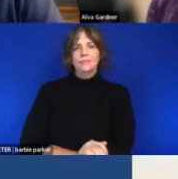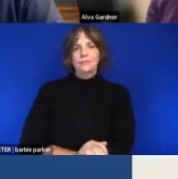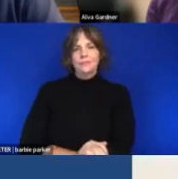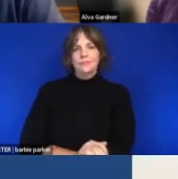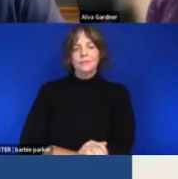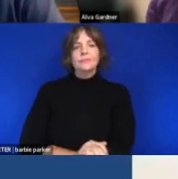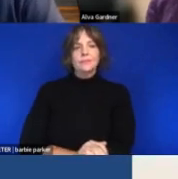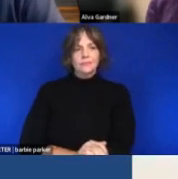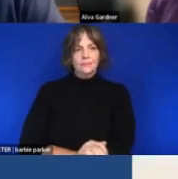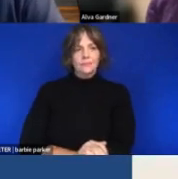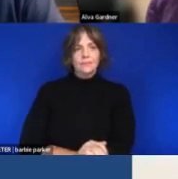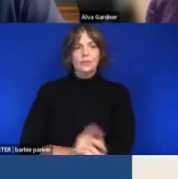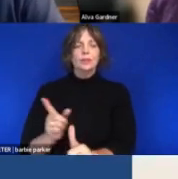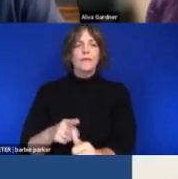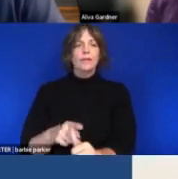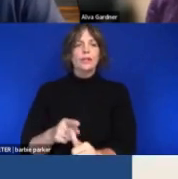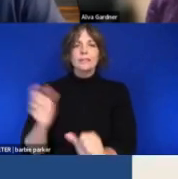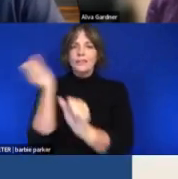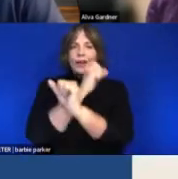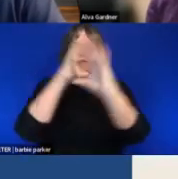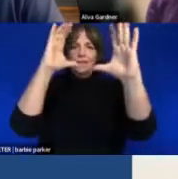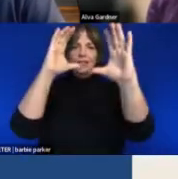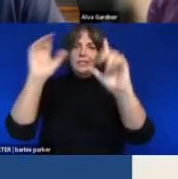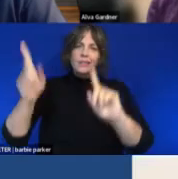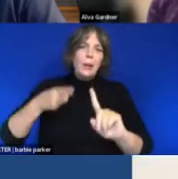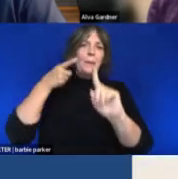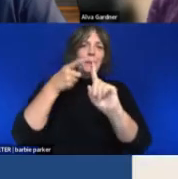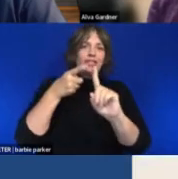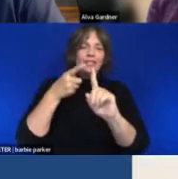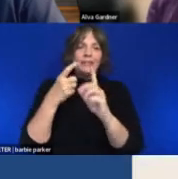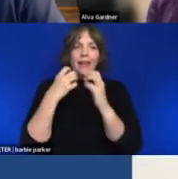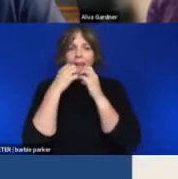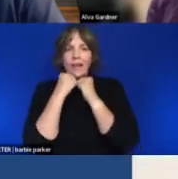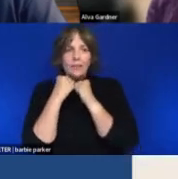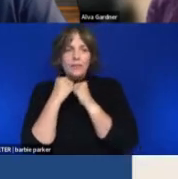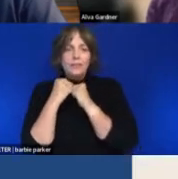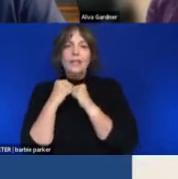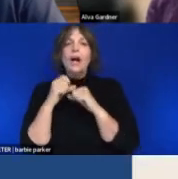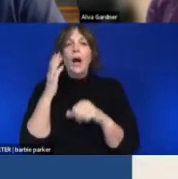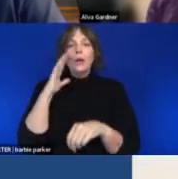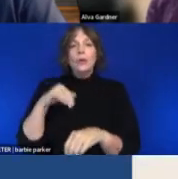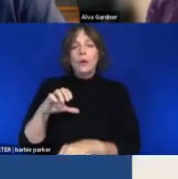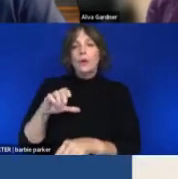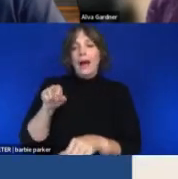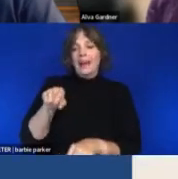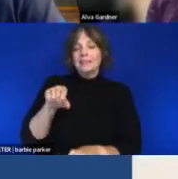vision, mission and values. And you know, as the Cheshire Cat said, if you don't know where you're going, any direction will